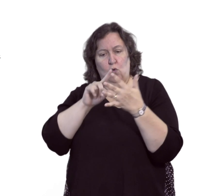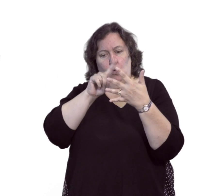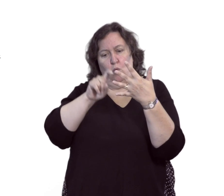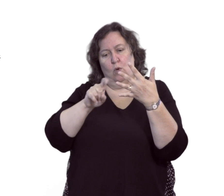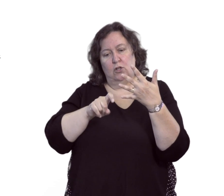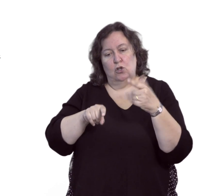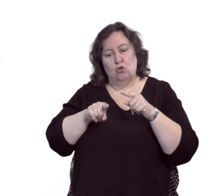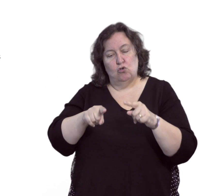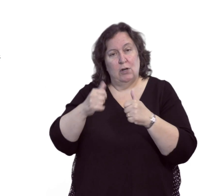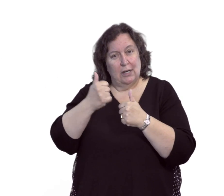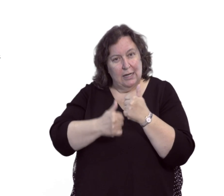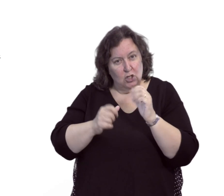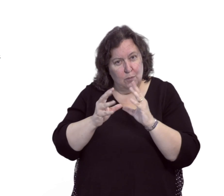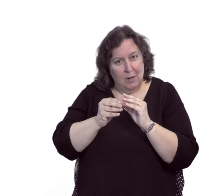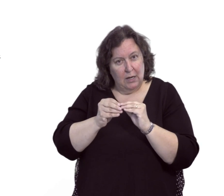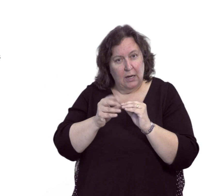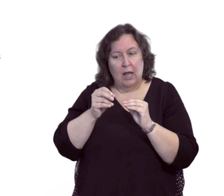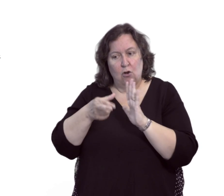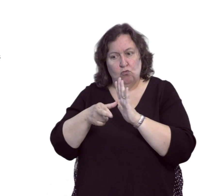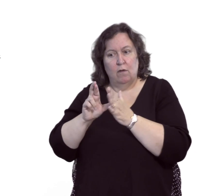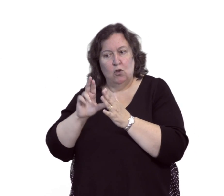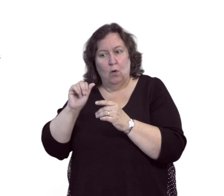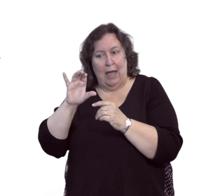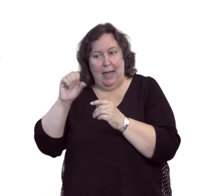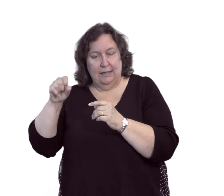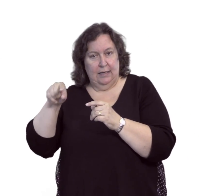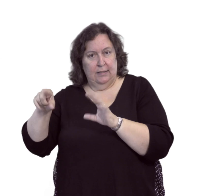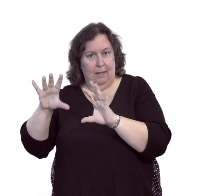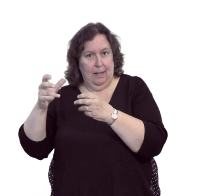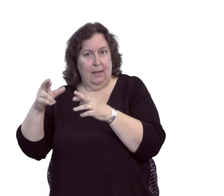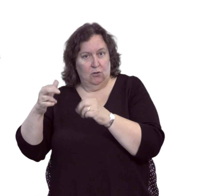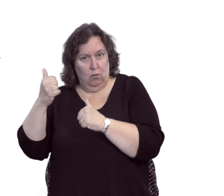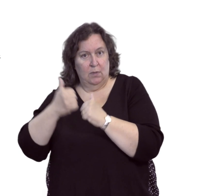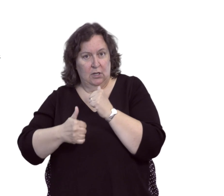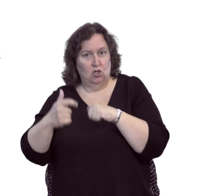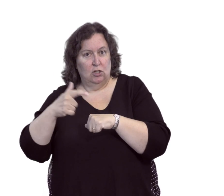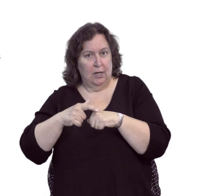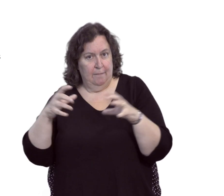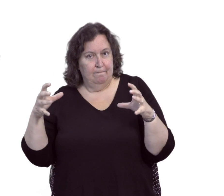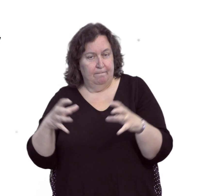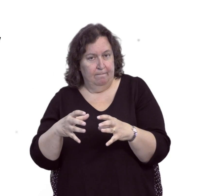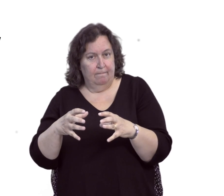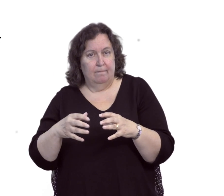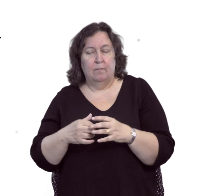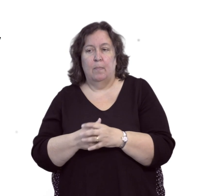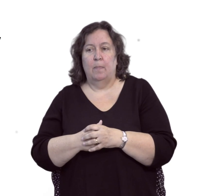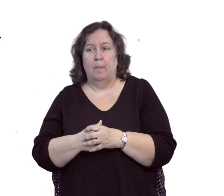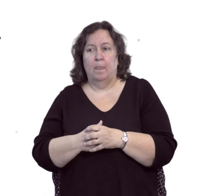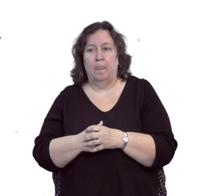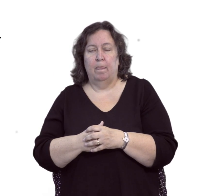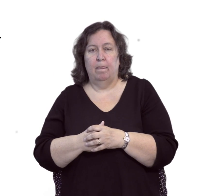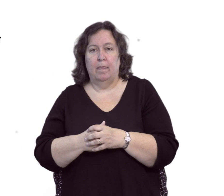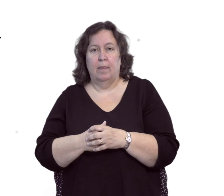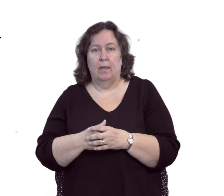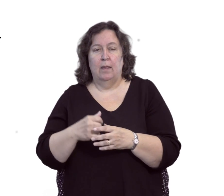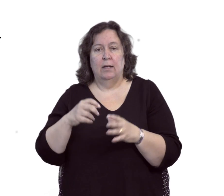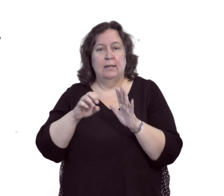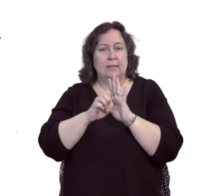the prompts at each meeting and review access in the classroom. Sample PLAAFPS,